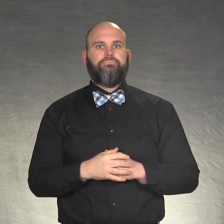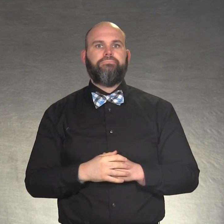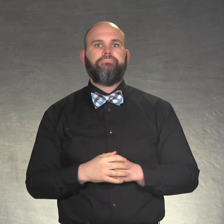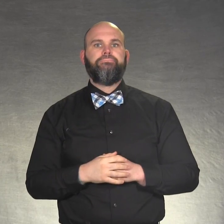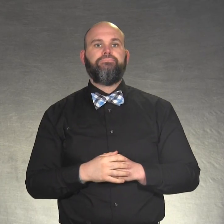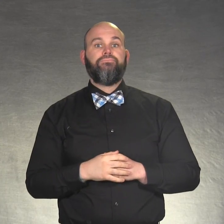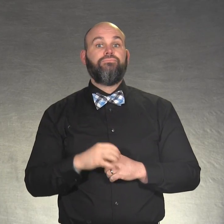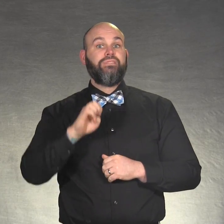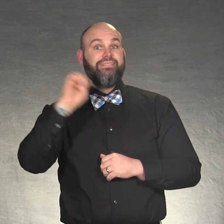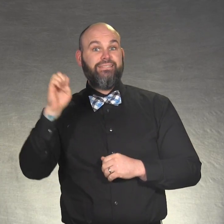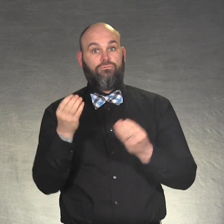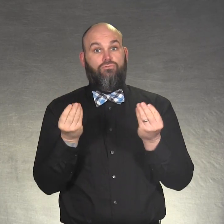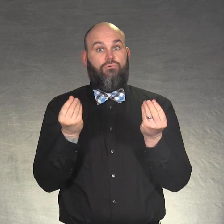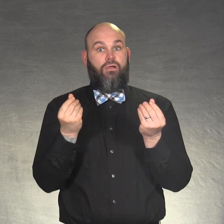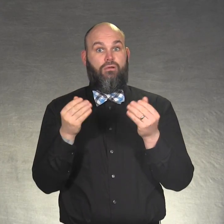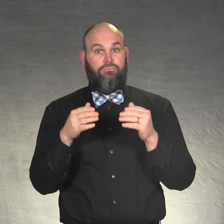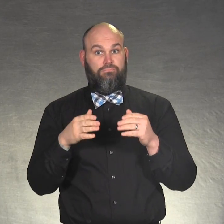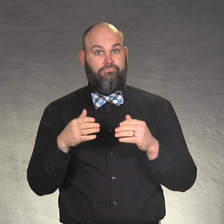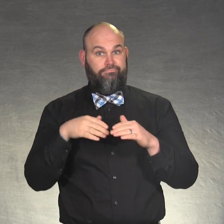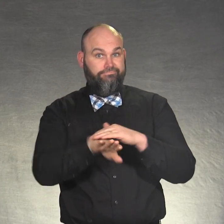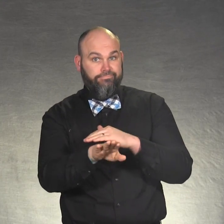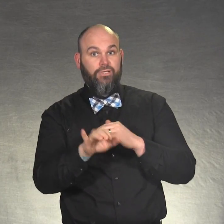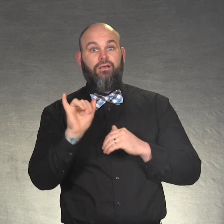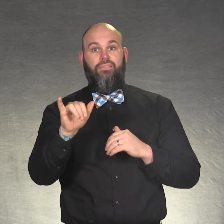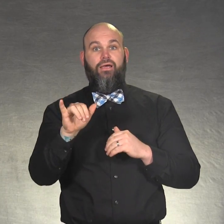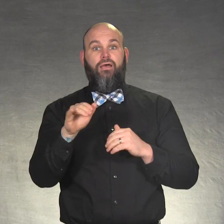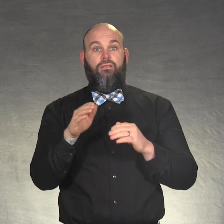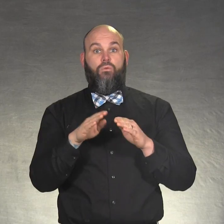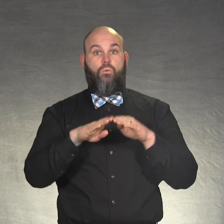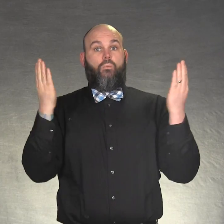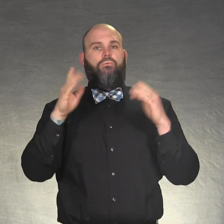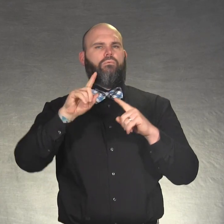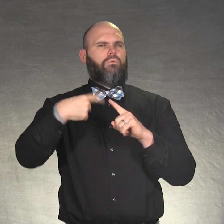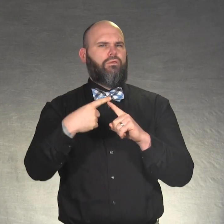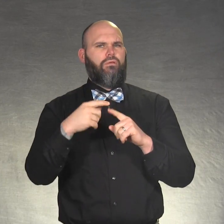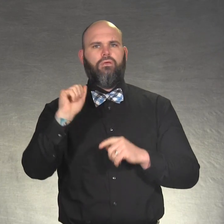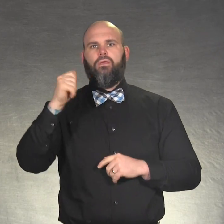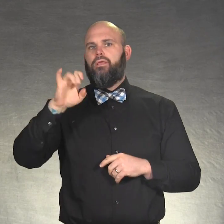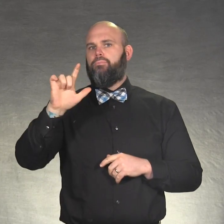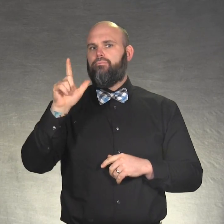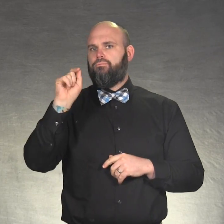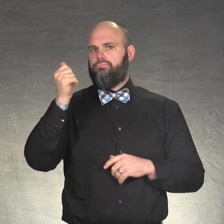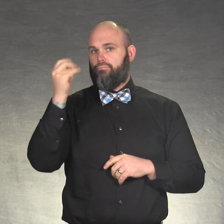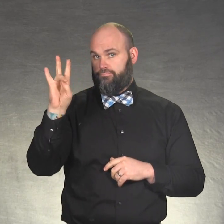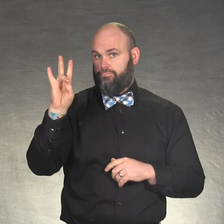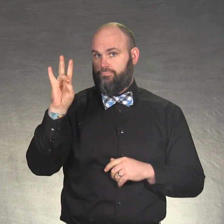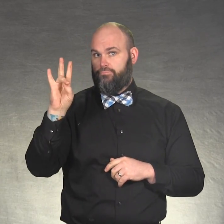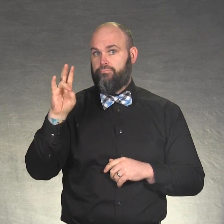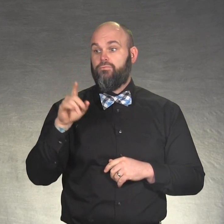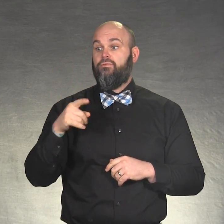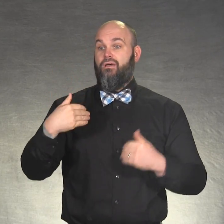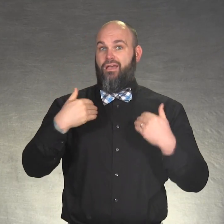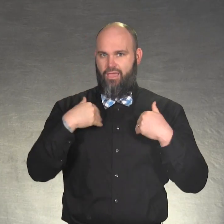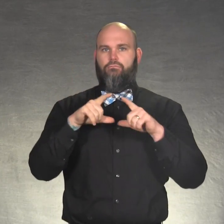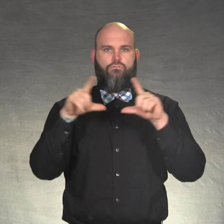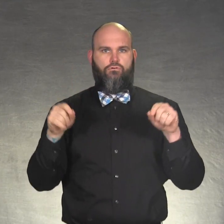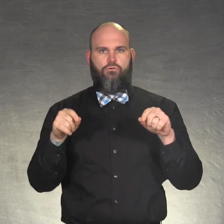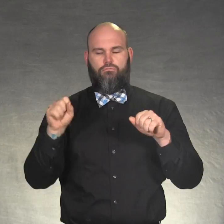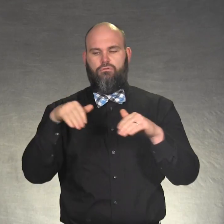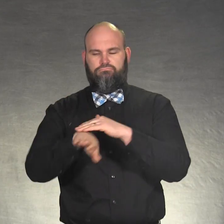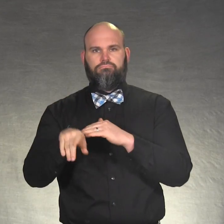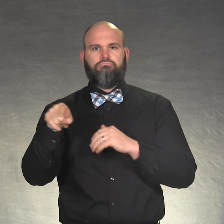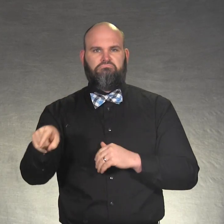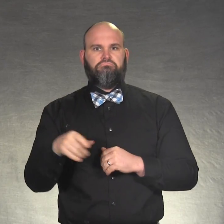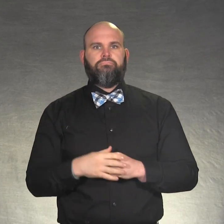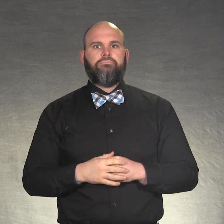The East Ground entrance will be open with card-readers in April 2017.